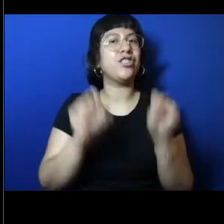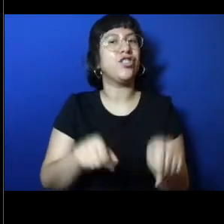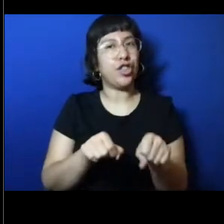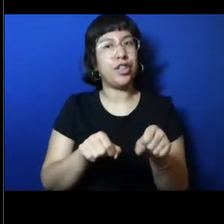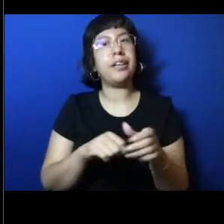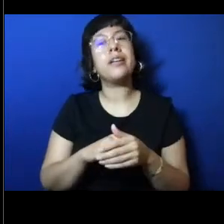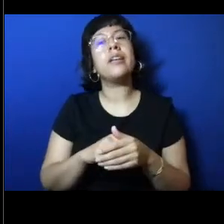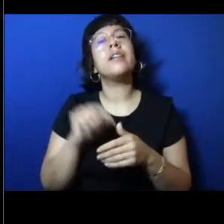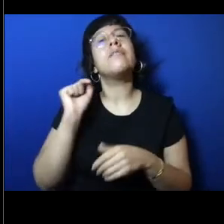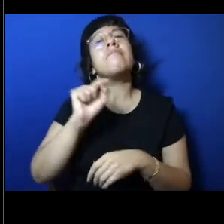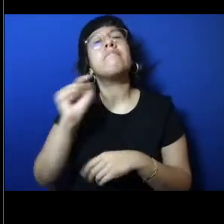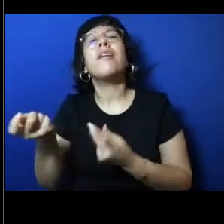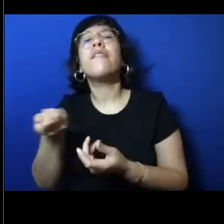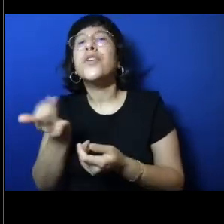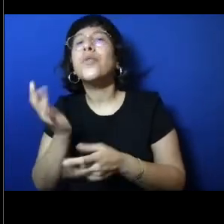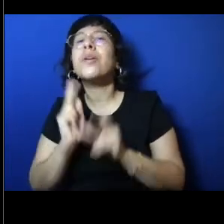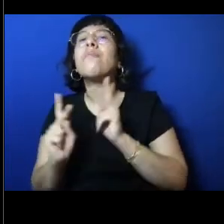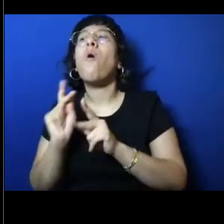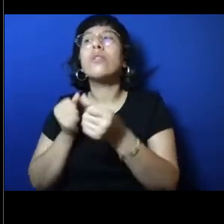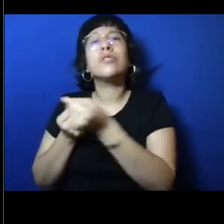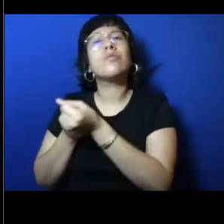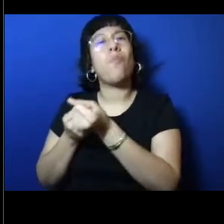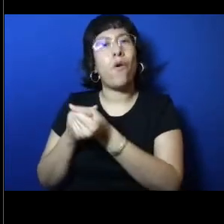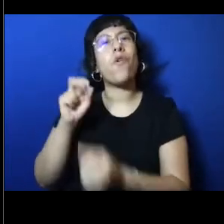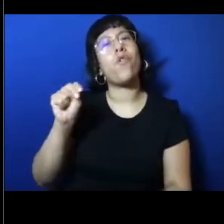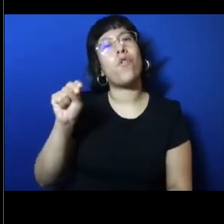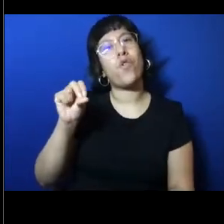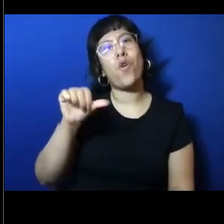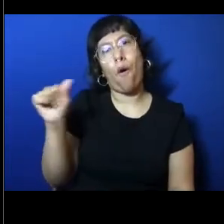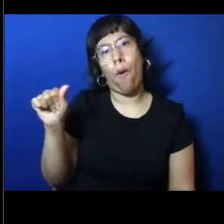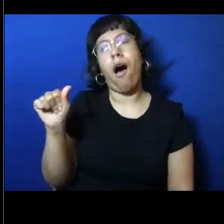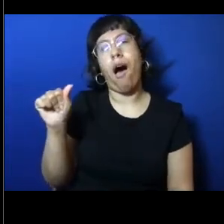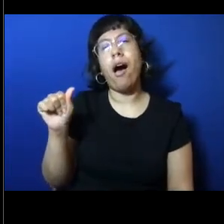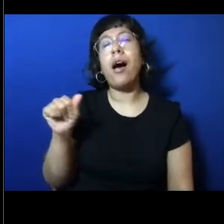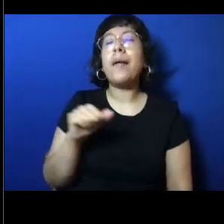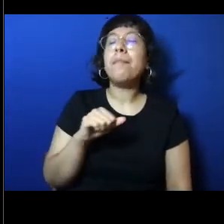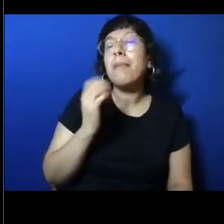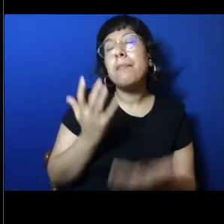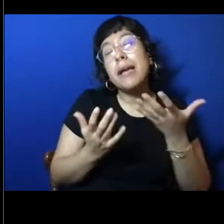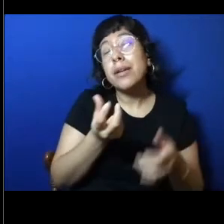that's doing the work here. But there were literally just a couple dozen people in the control center at the time.